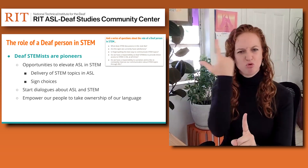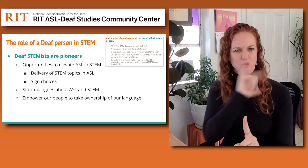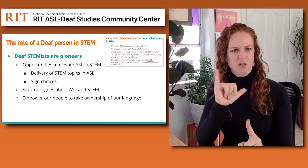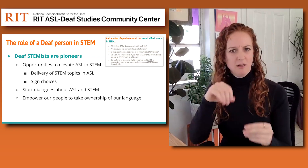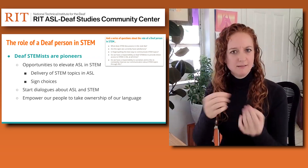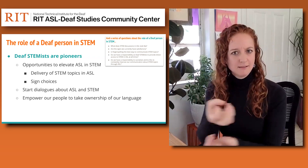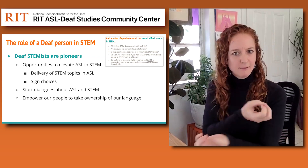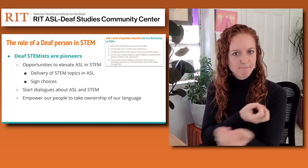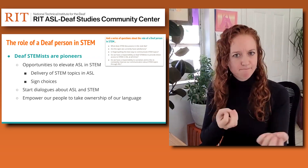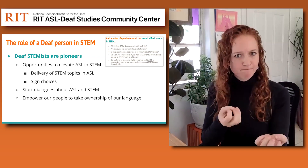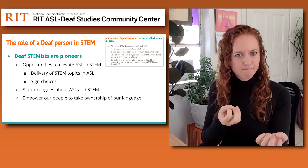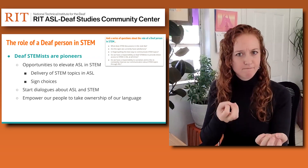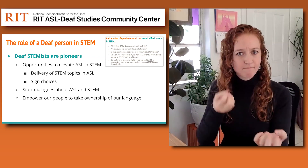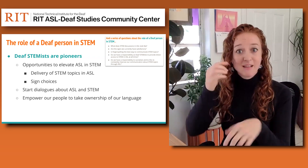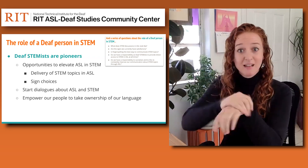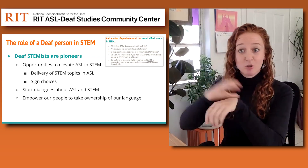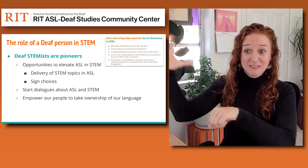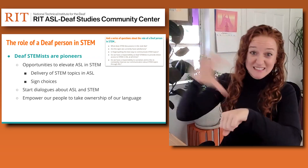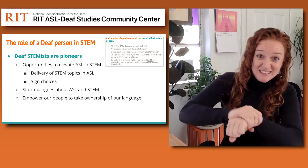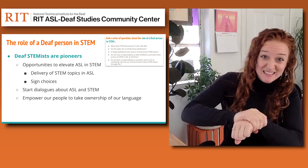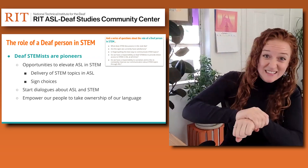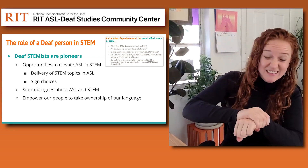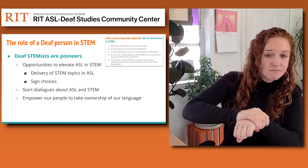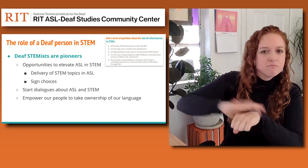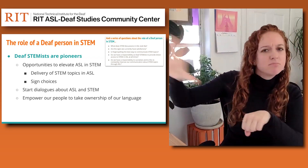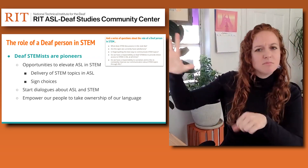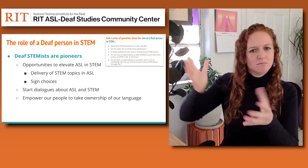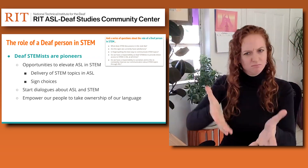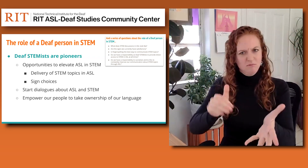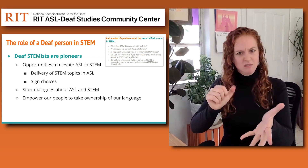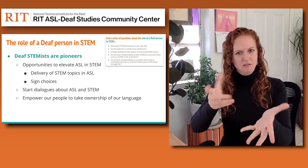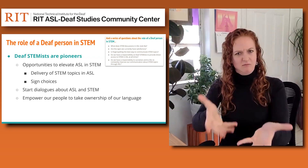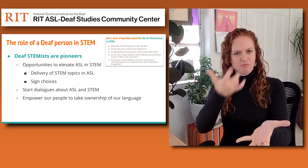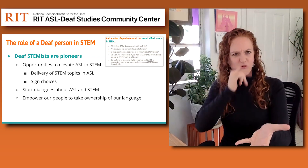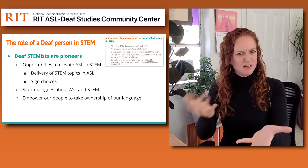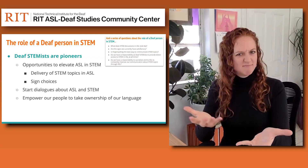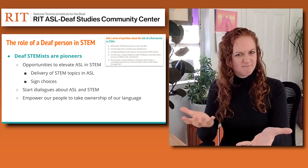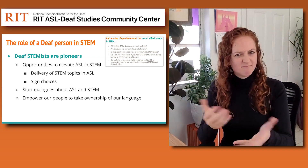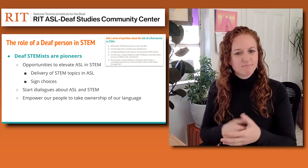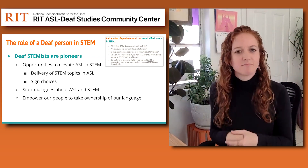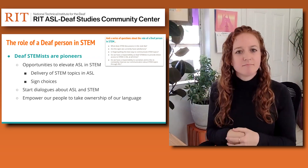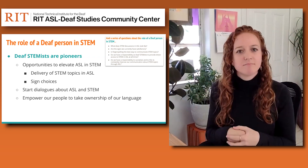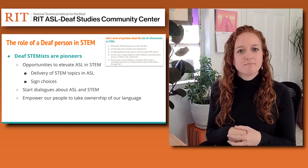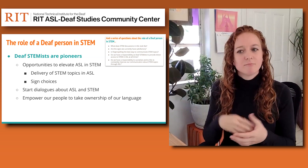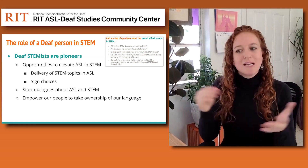and what can it look like in STEM? We don't want to be, again, colonized by the English.